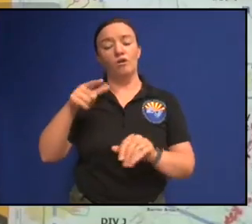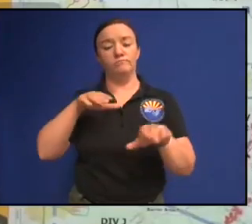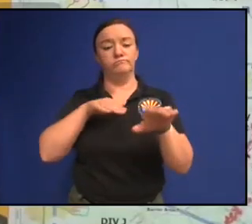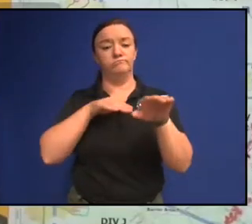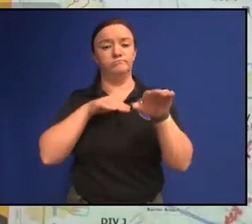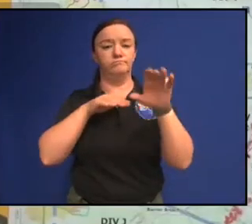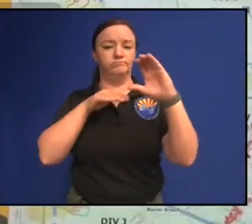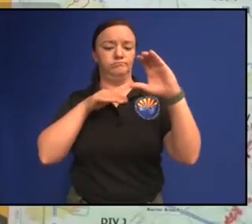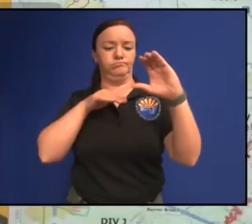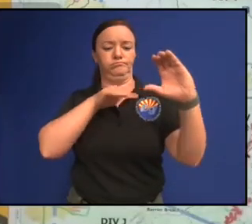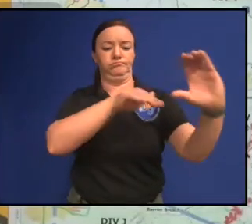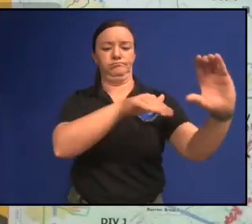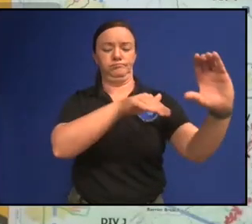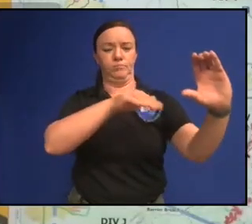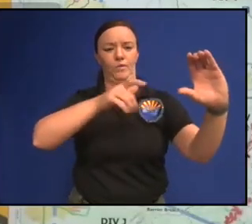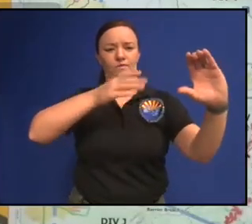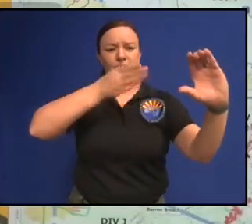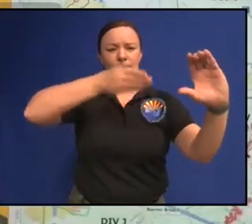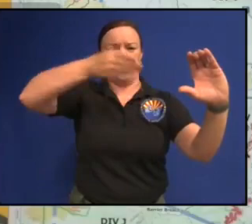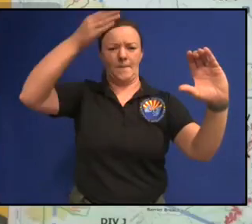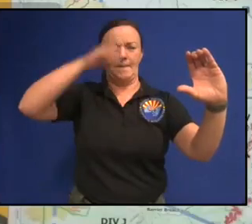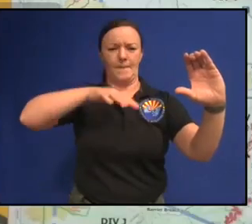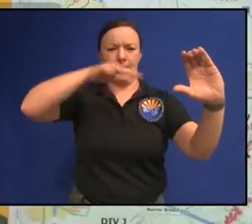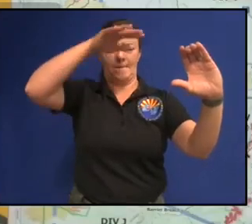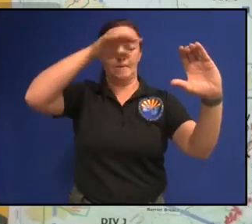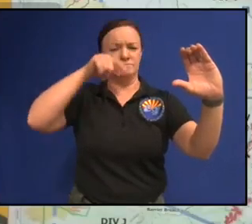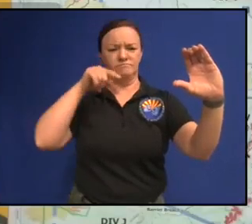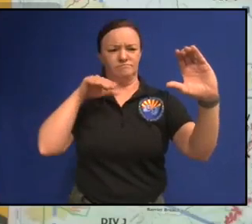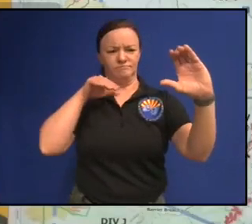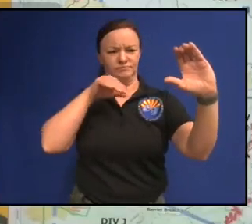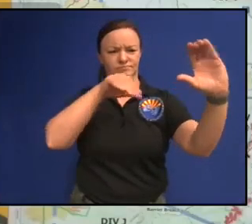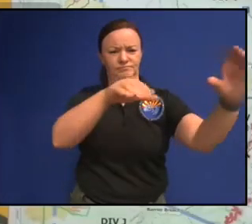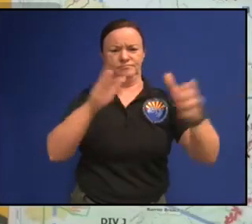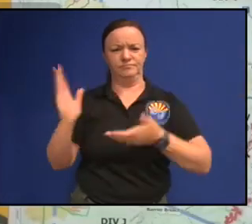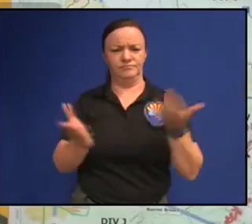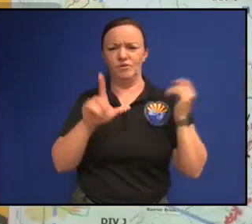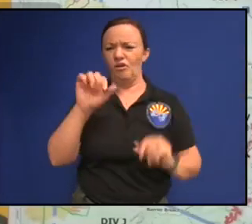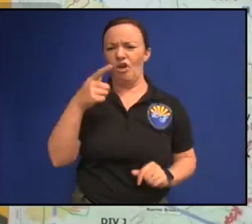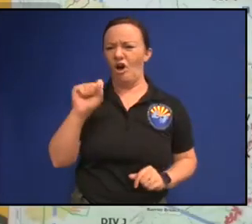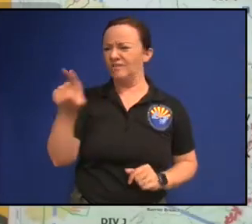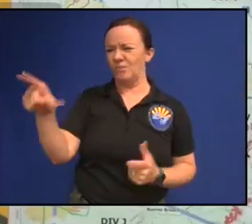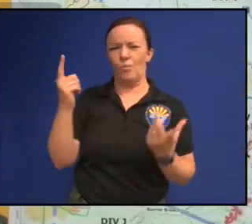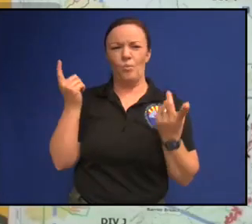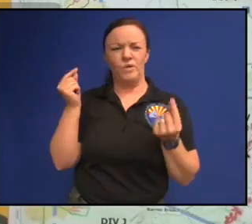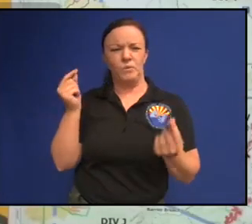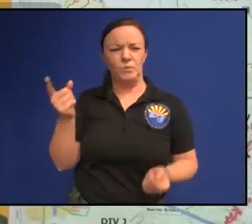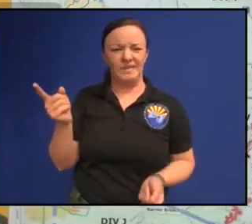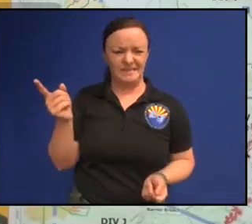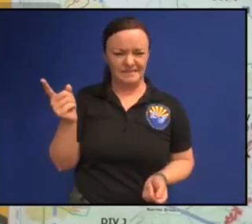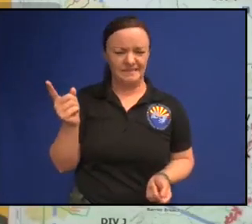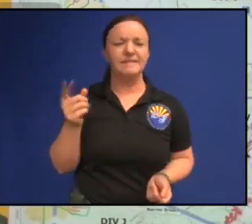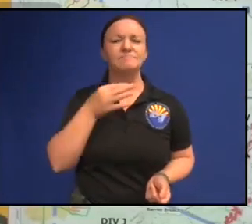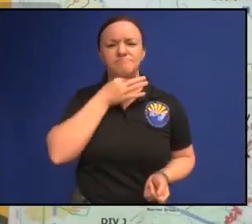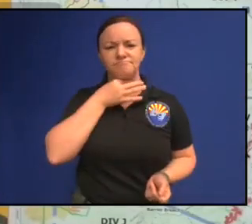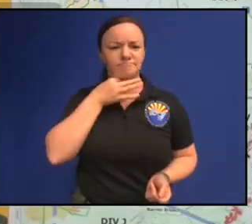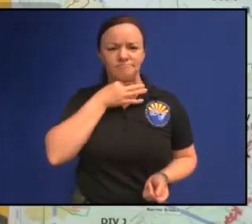AND WONDERING WHAT IS THE WORK THAT YOU'RE DOING? WHY ARE YOU DOING THIS WORK? WHAT DOES IT LOOK LIKE UP THERE?